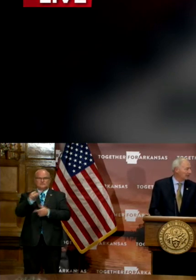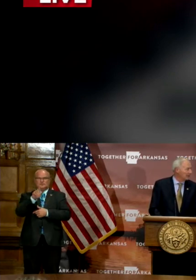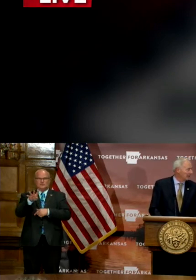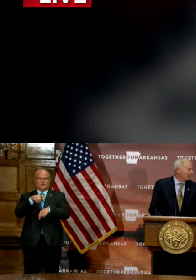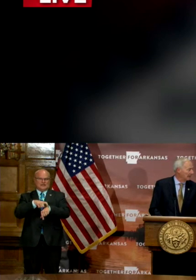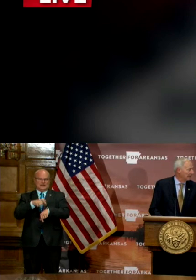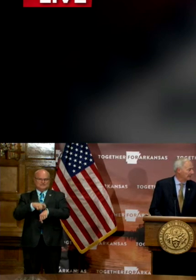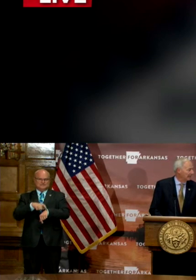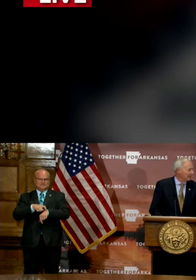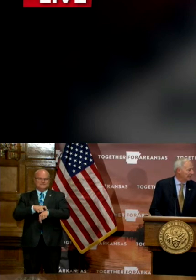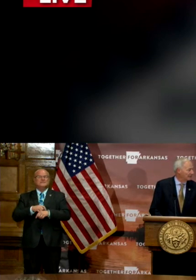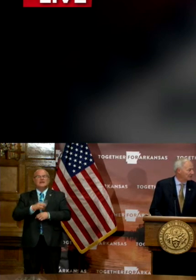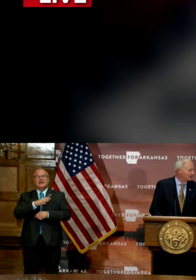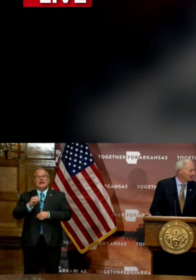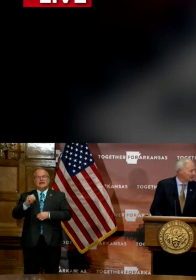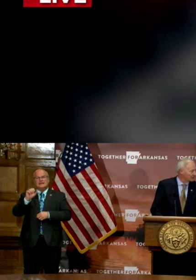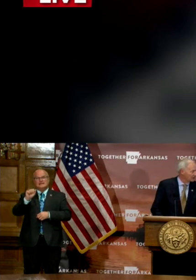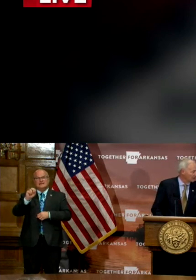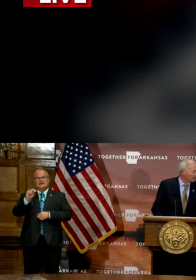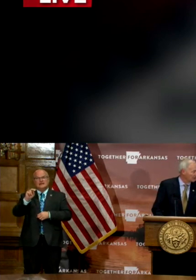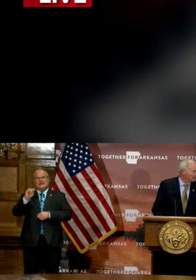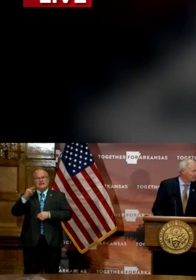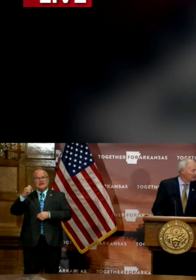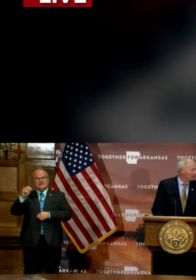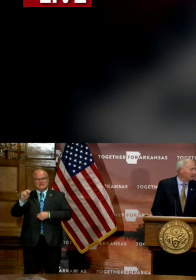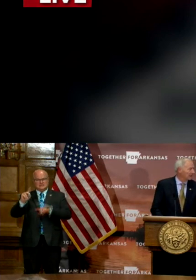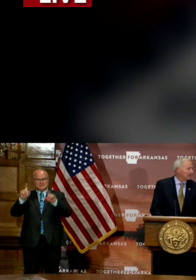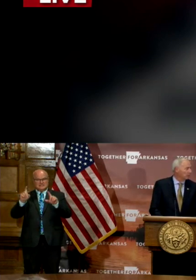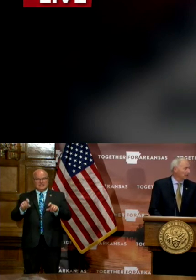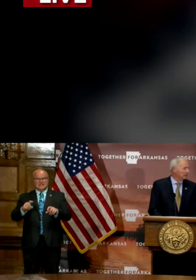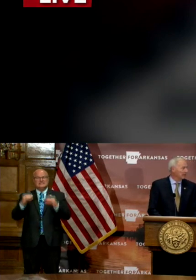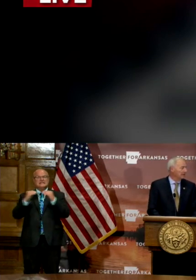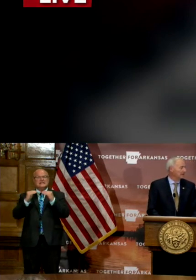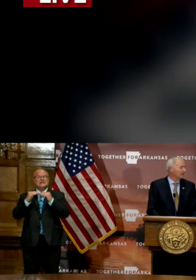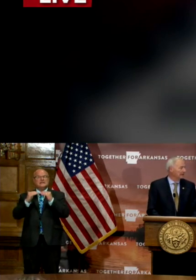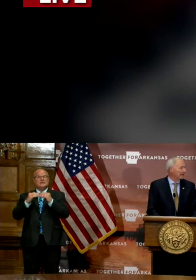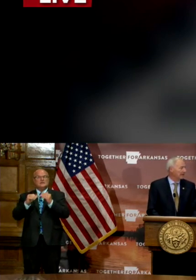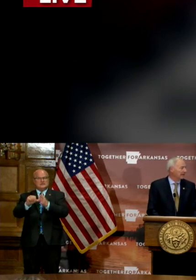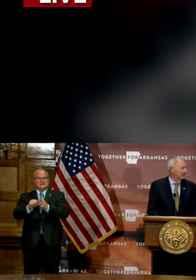CRRCH PCR TEST IN THE LAST 15 HOURS WE'VE DONE A RECORD NUMBER